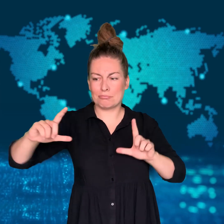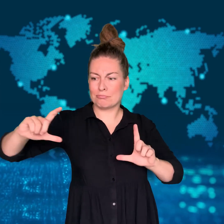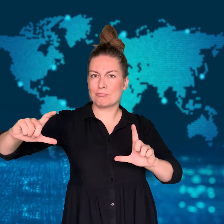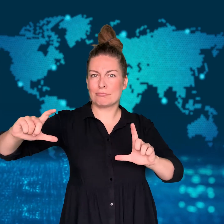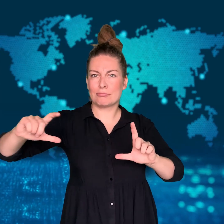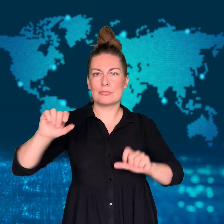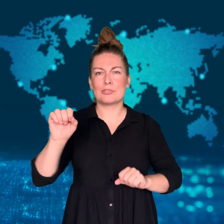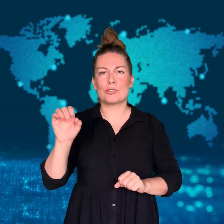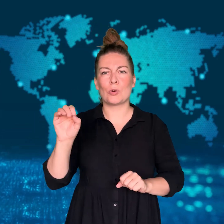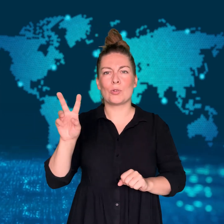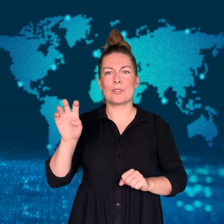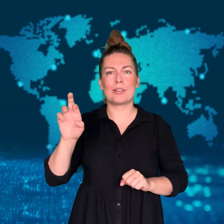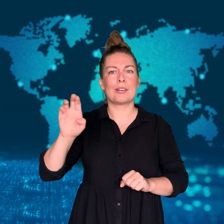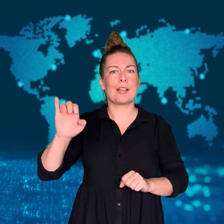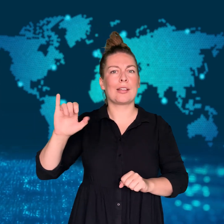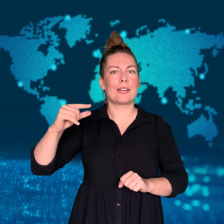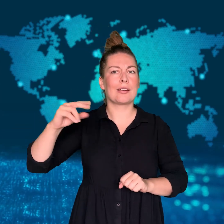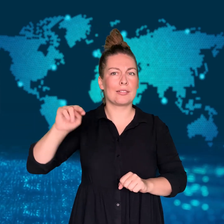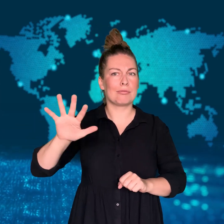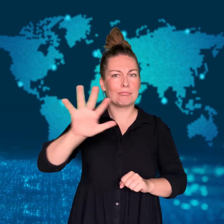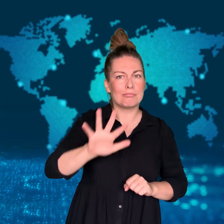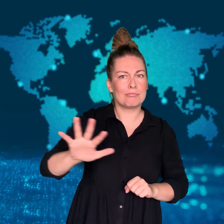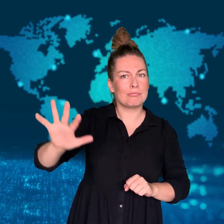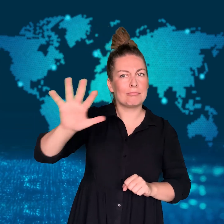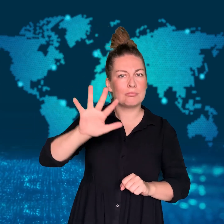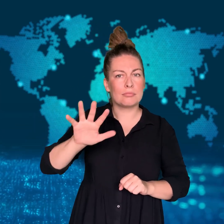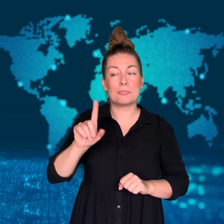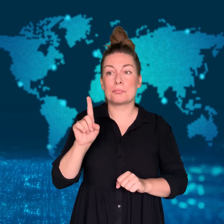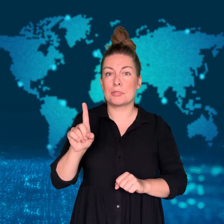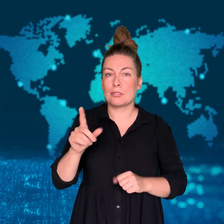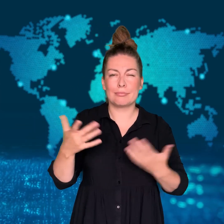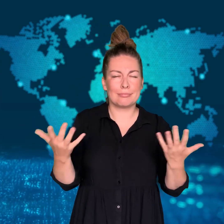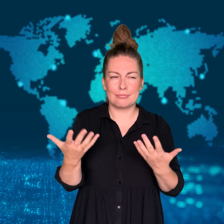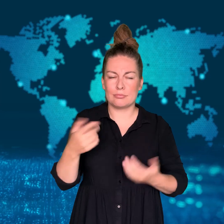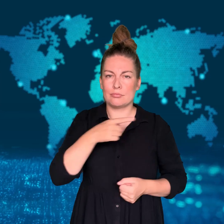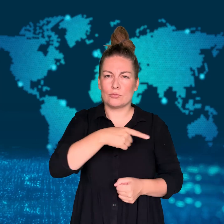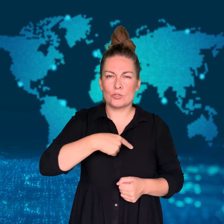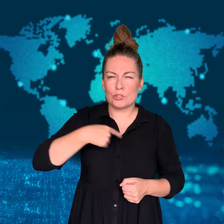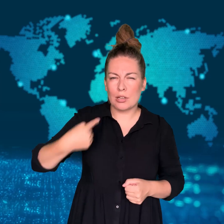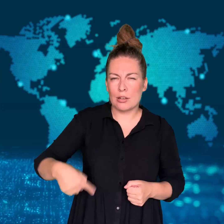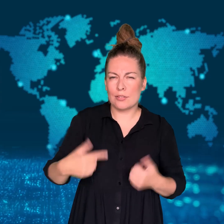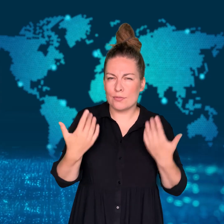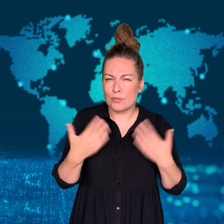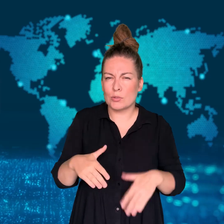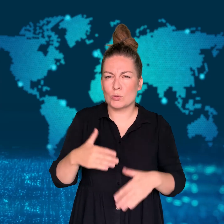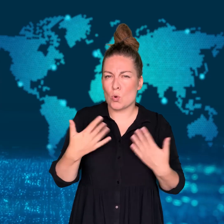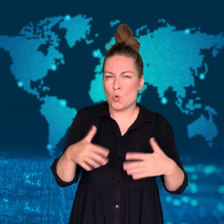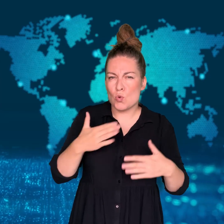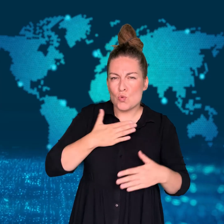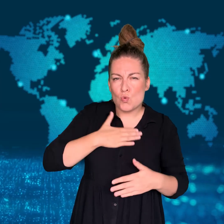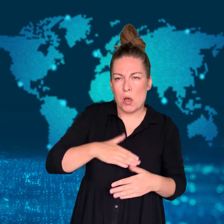the Philippine Government as a "sovereign" or